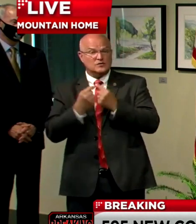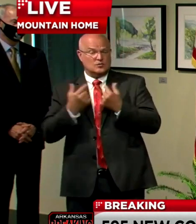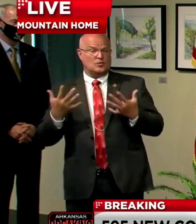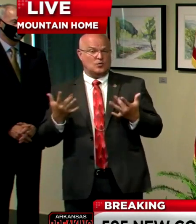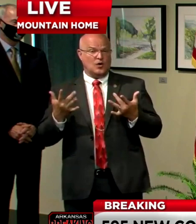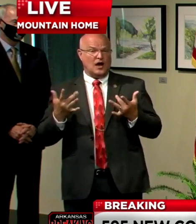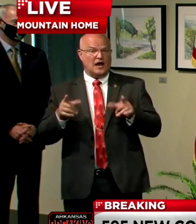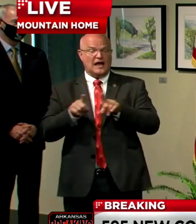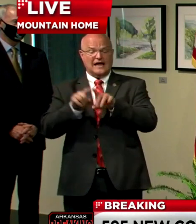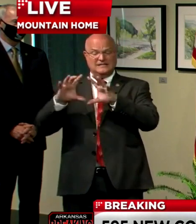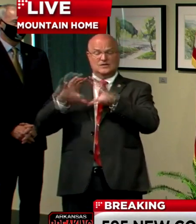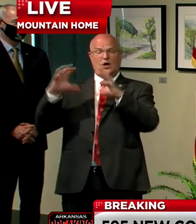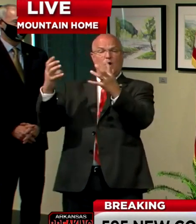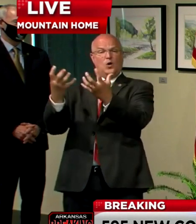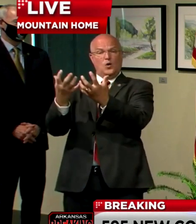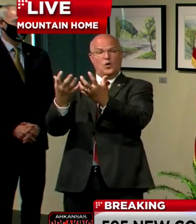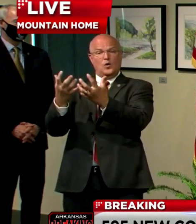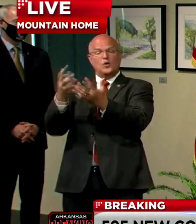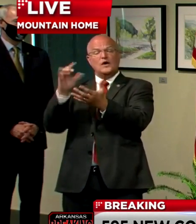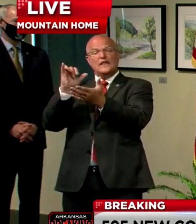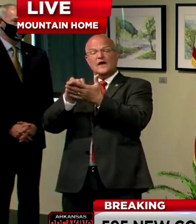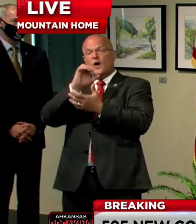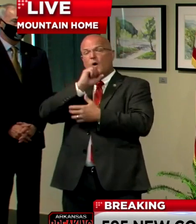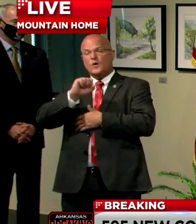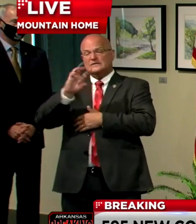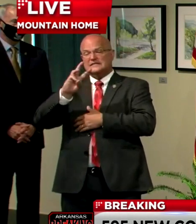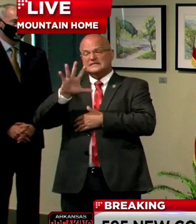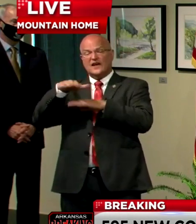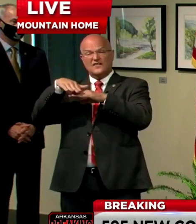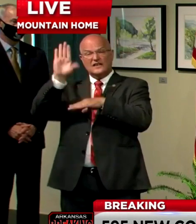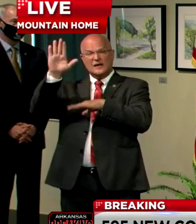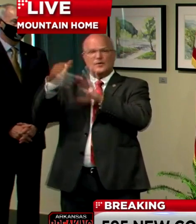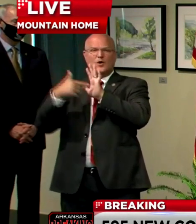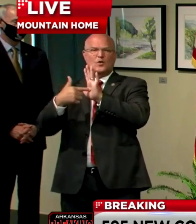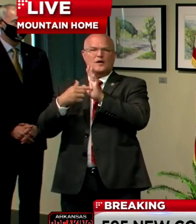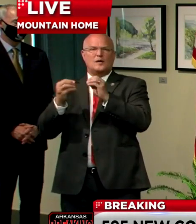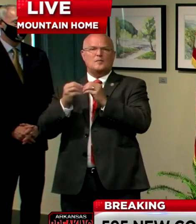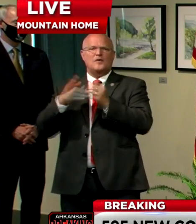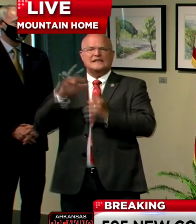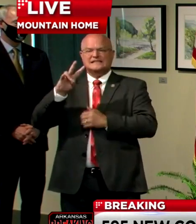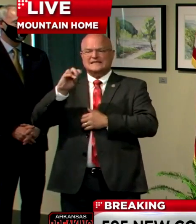CASES WE ONLY HAD ONE WHO IS 65 YEARS OF AGE OR OLDER, THAT'S AN IMPORTANT AGE GROUP BECAUSE